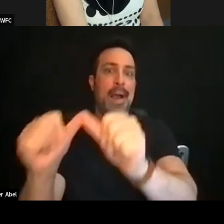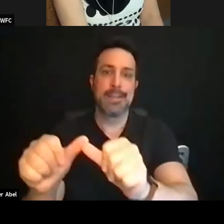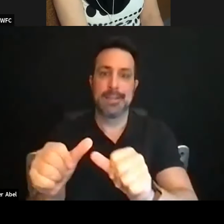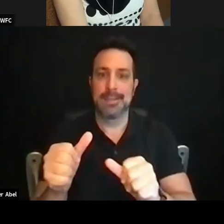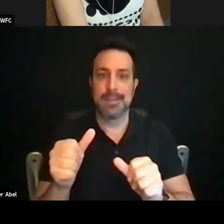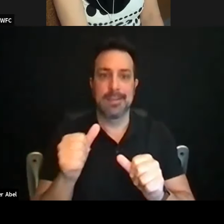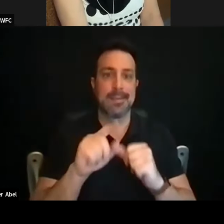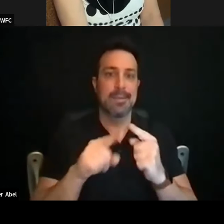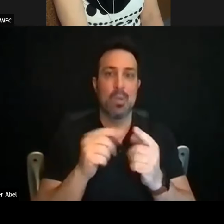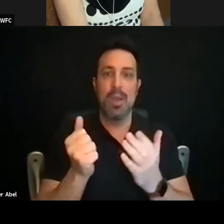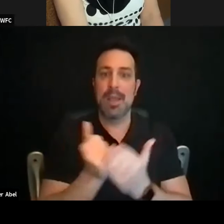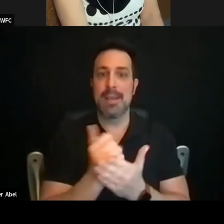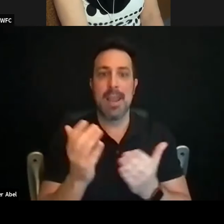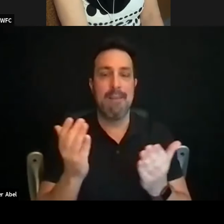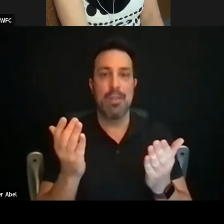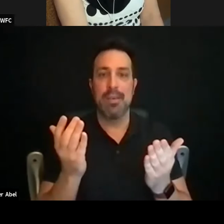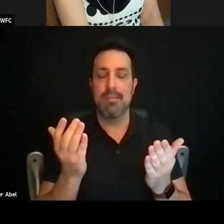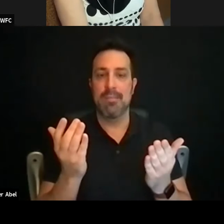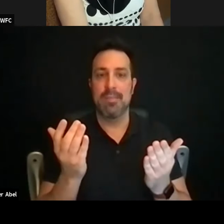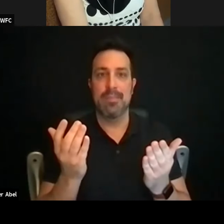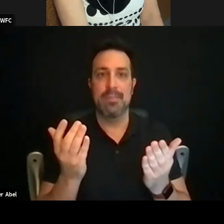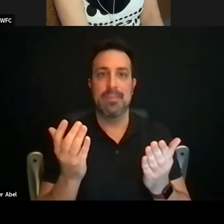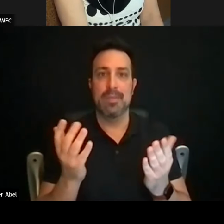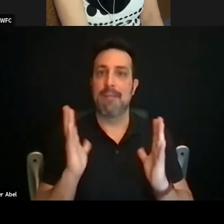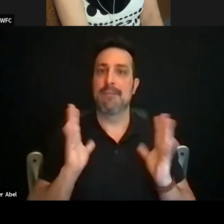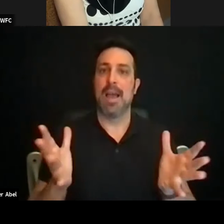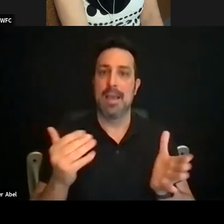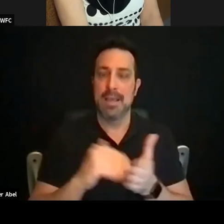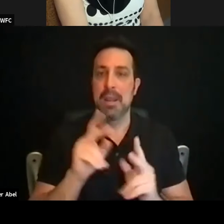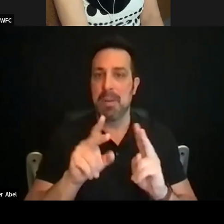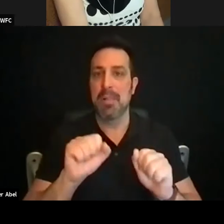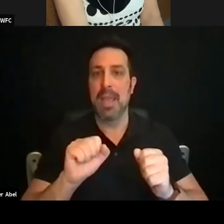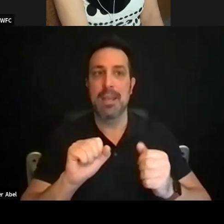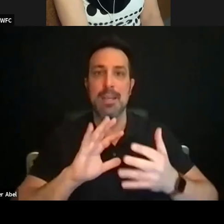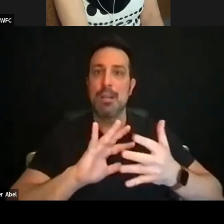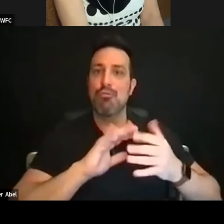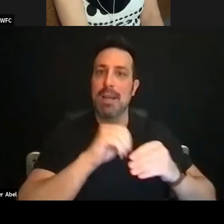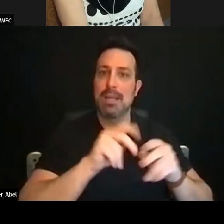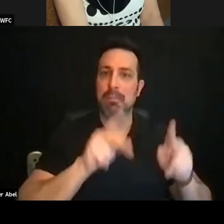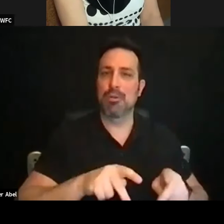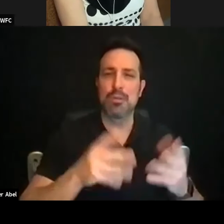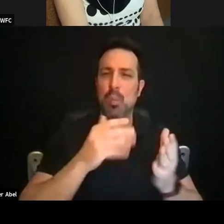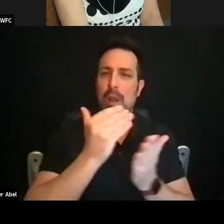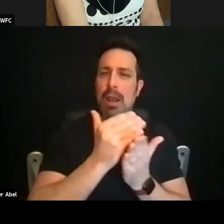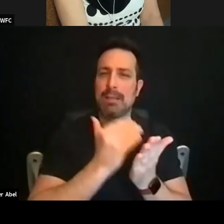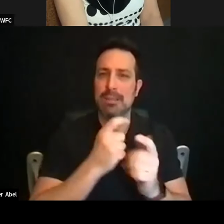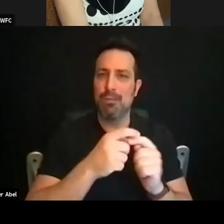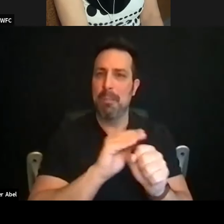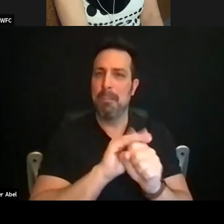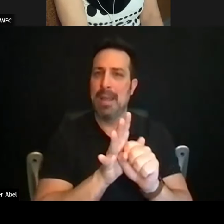honor. >> I am wondering what is something that from the pandemic era that